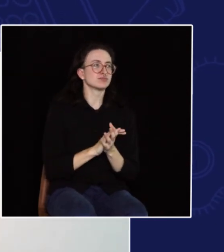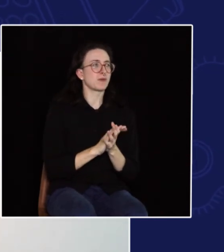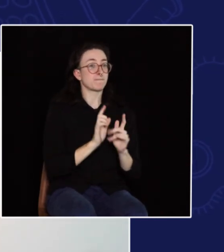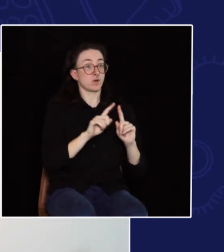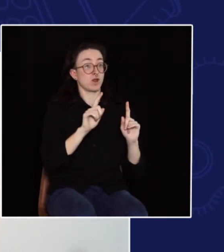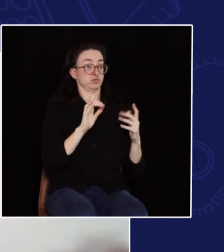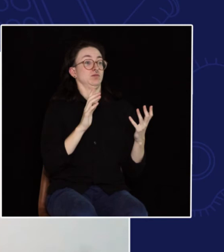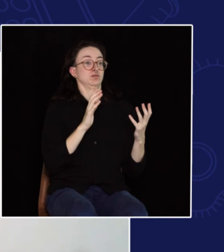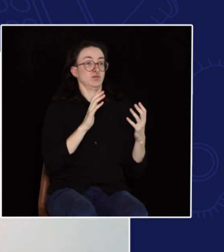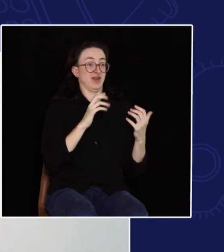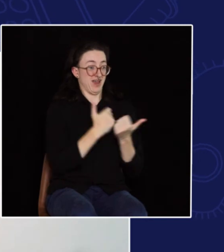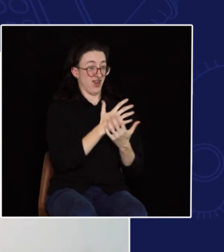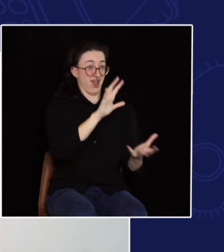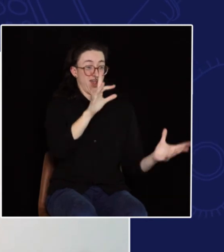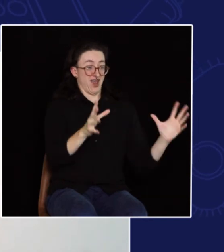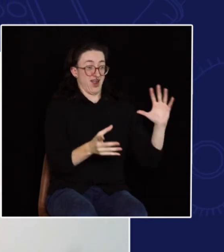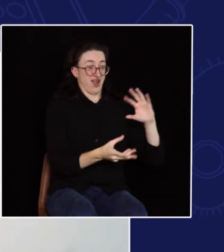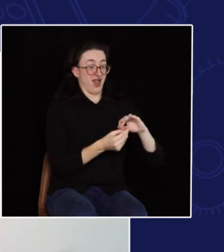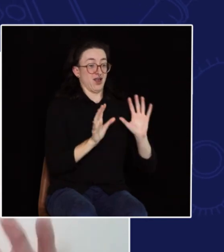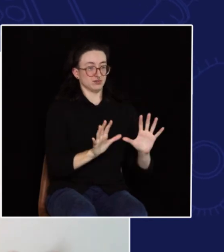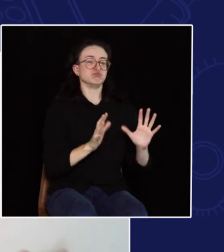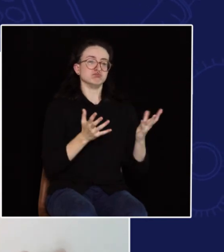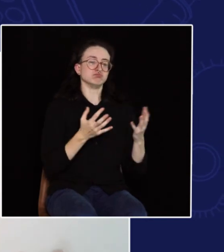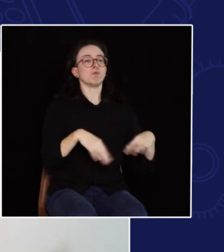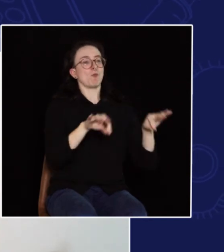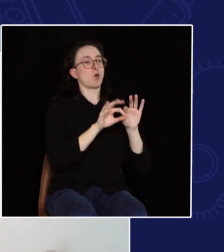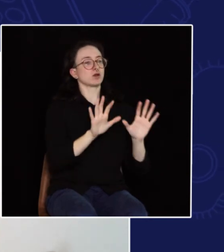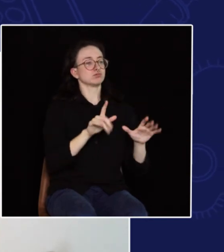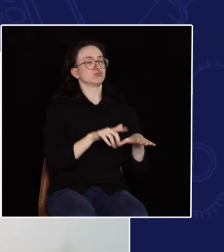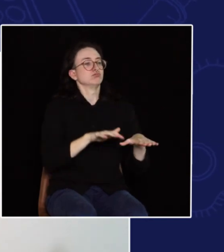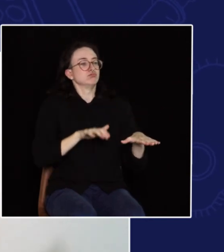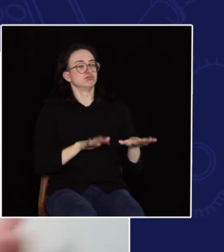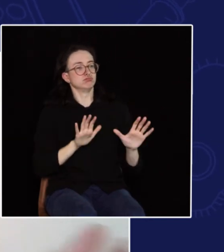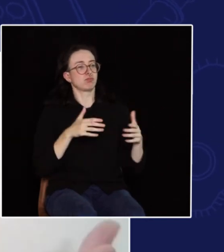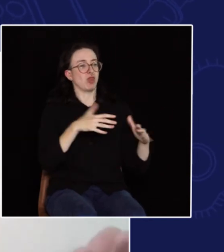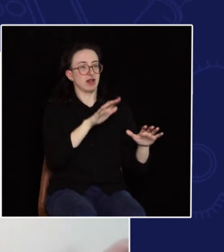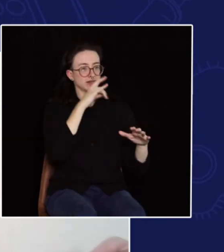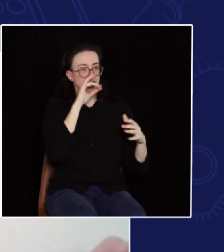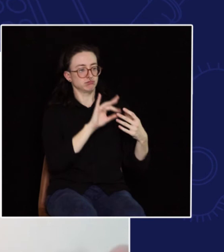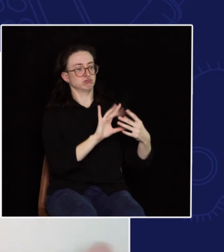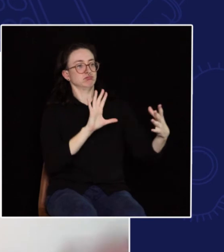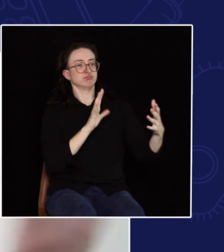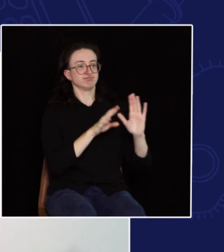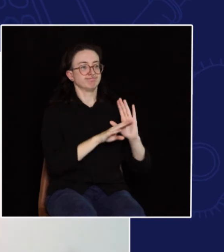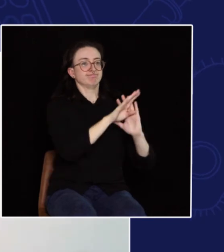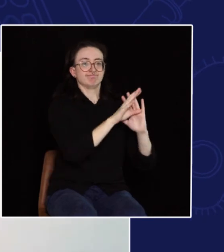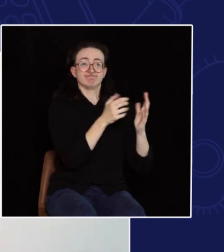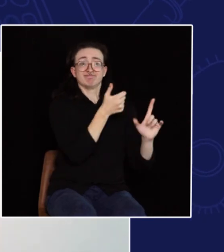But then, when the time is there, you need to... let them be themselves.